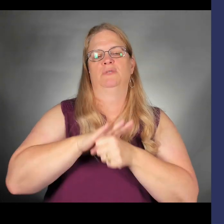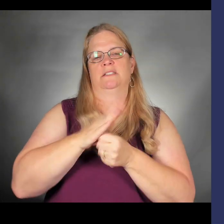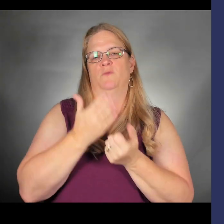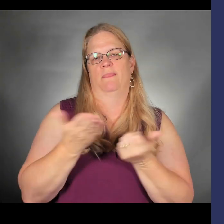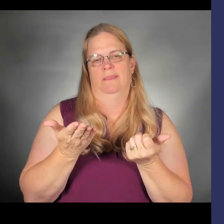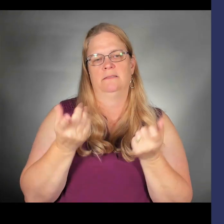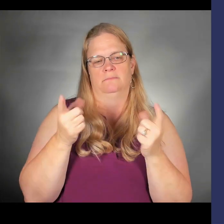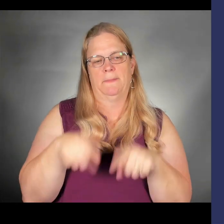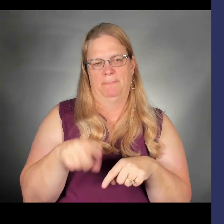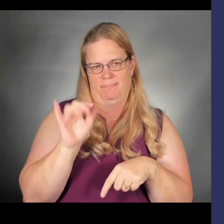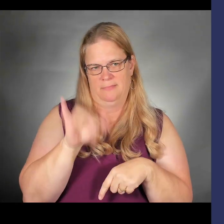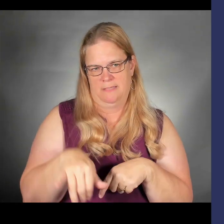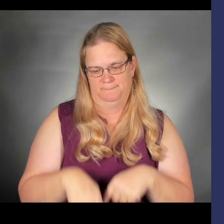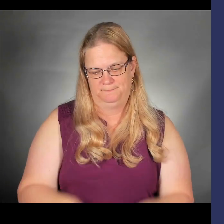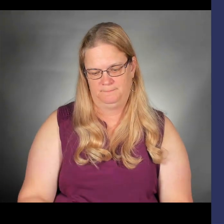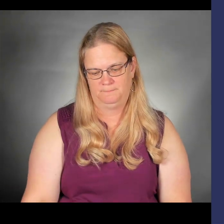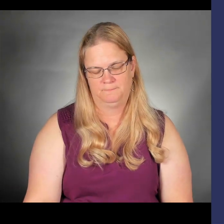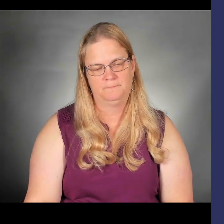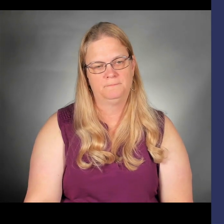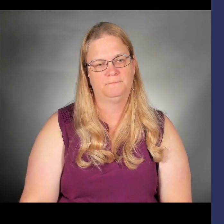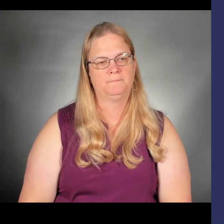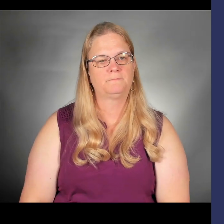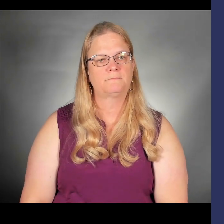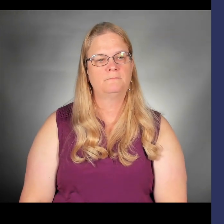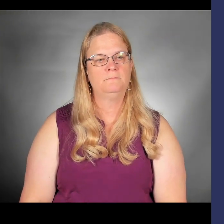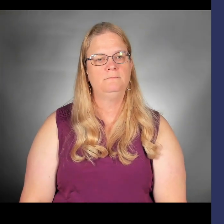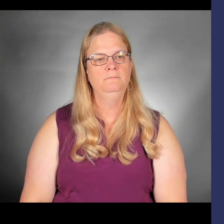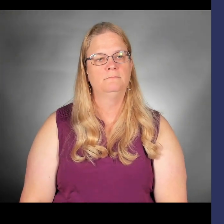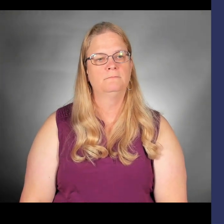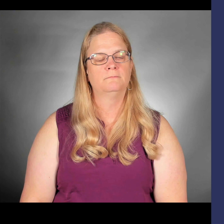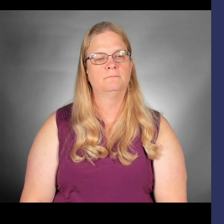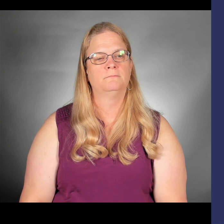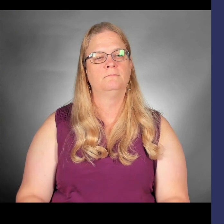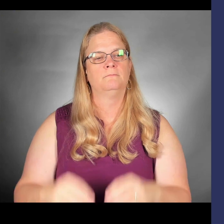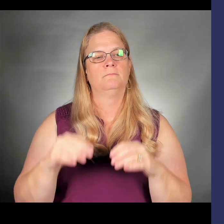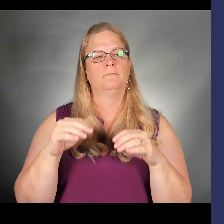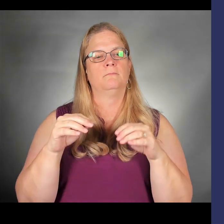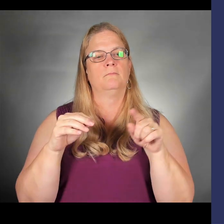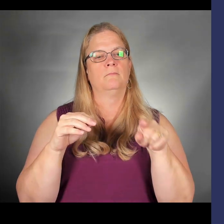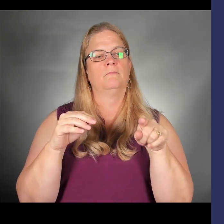they don't have enough financial resources; and things like that can be considered risk factors.